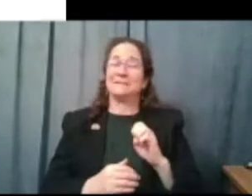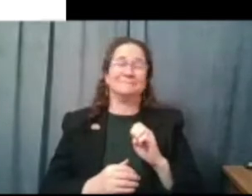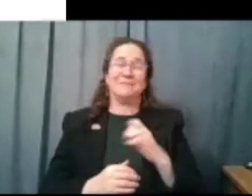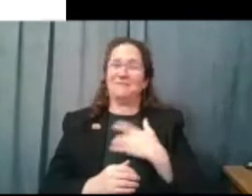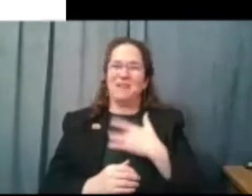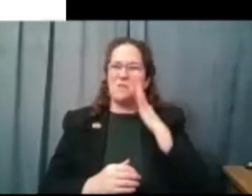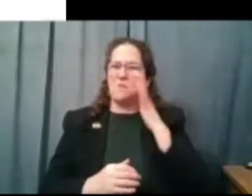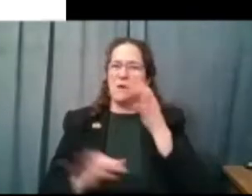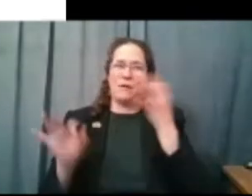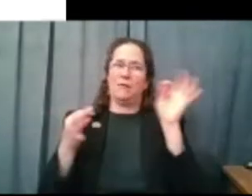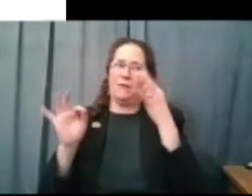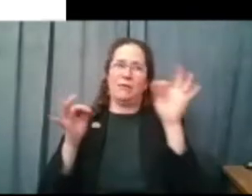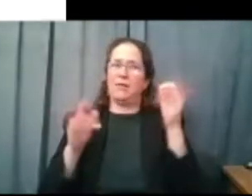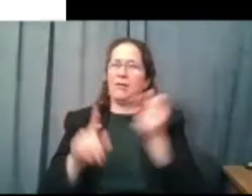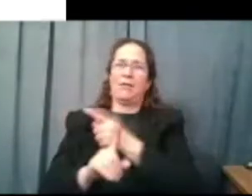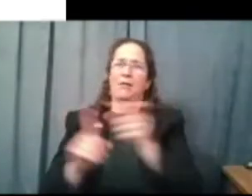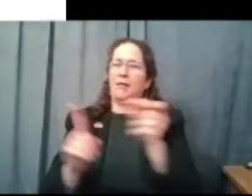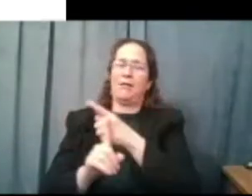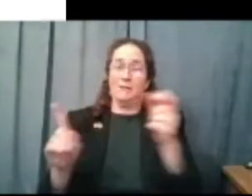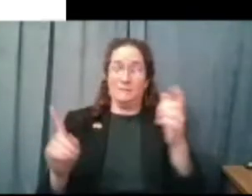I mean my checklist can be anything